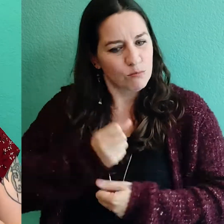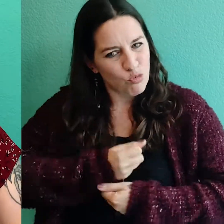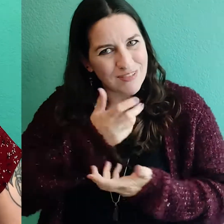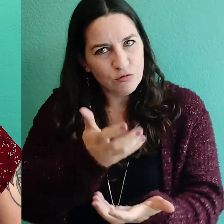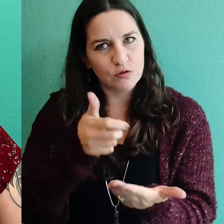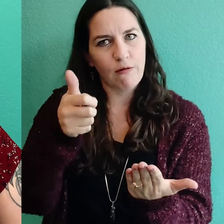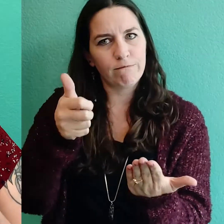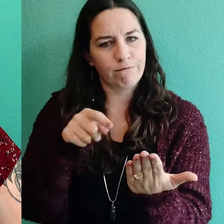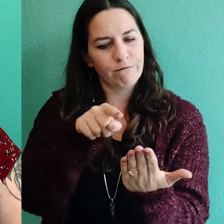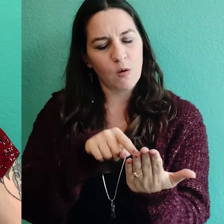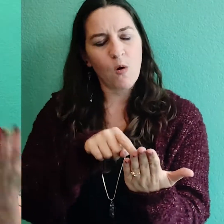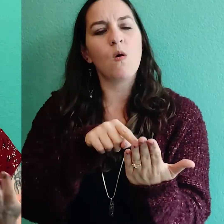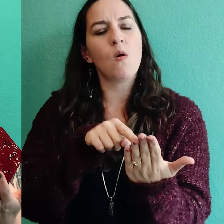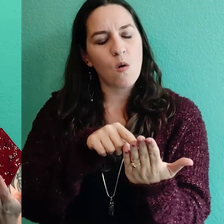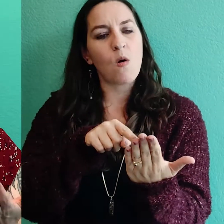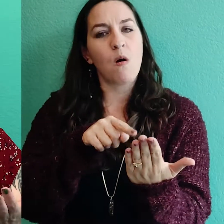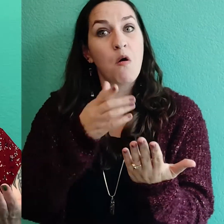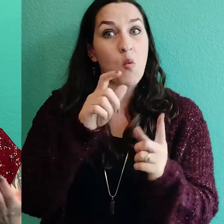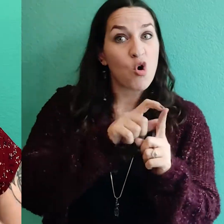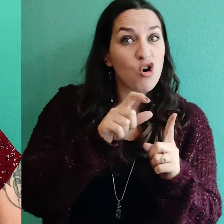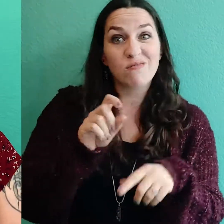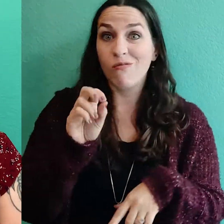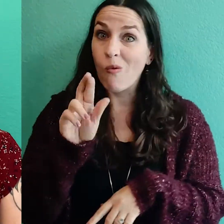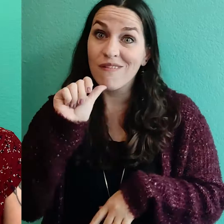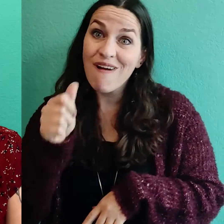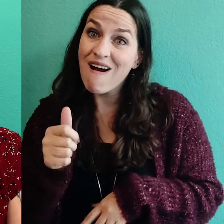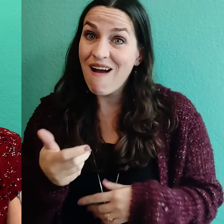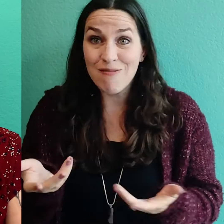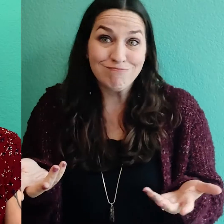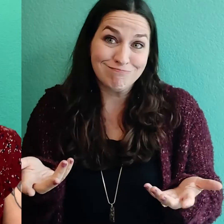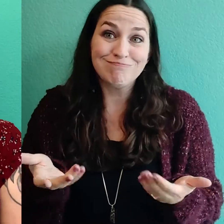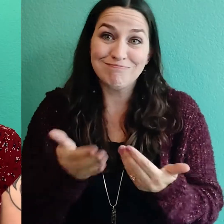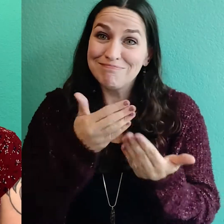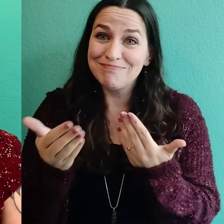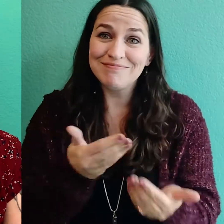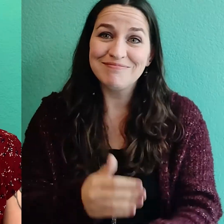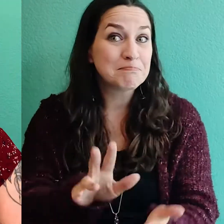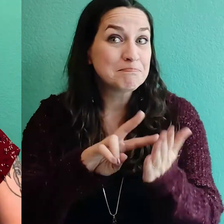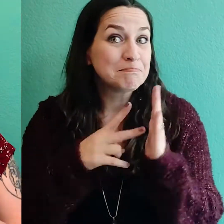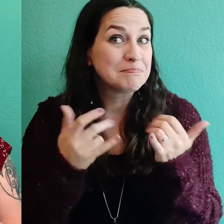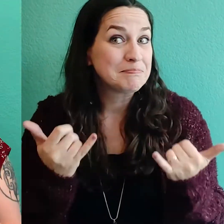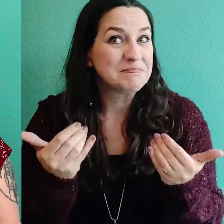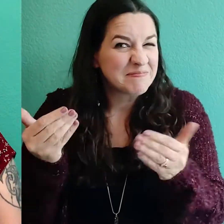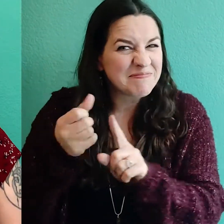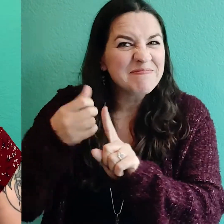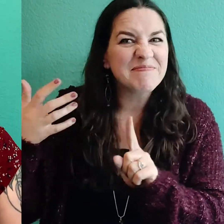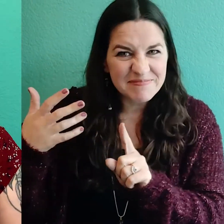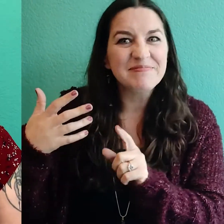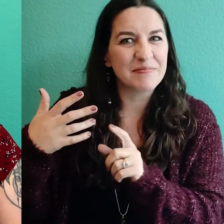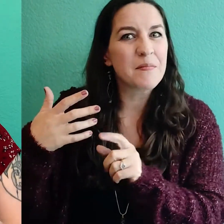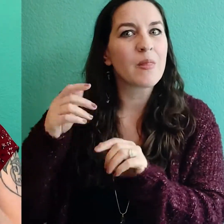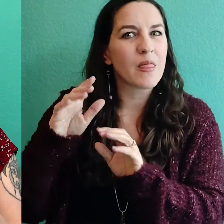yourself. Now, that may be through words, but it may not be through words, and that's okay. So we're going to go into this, not expecting